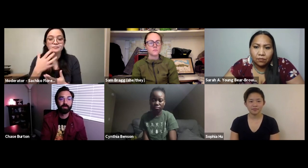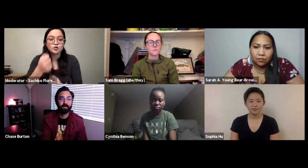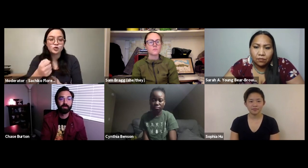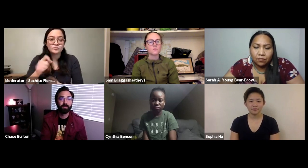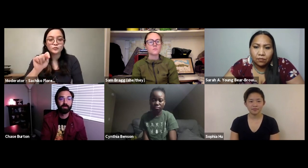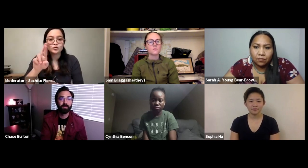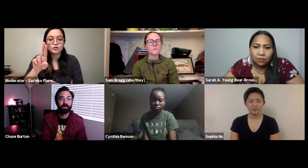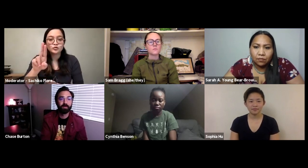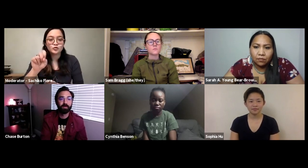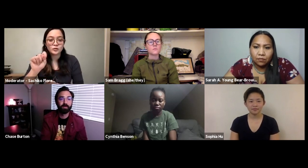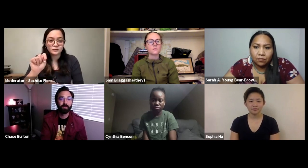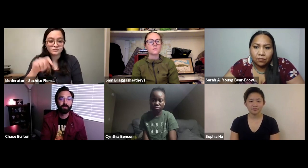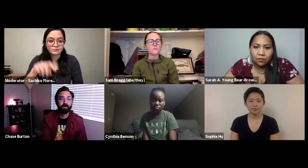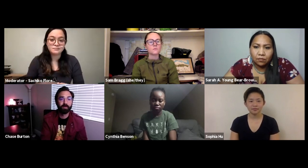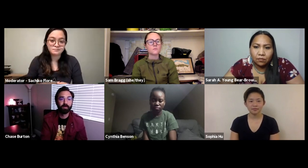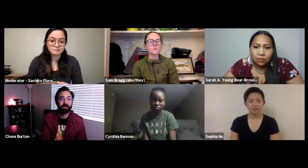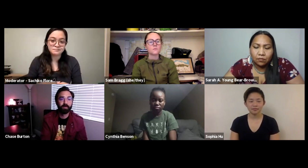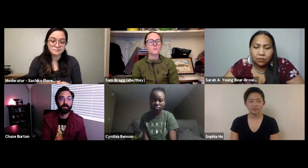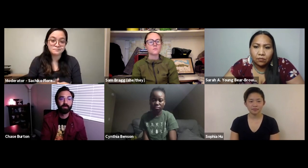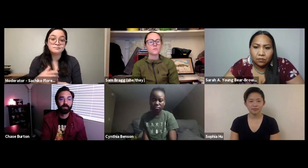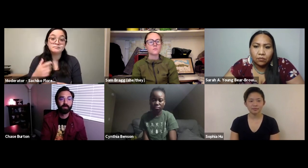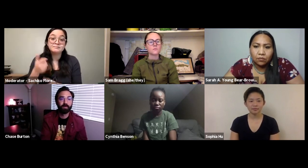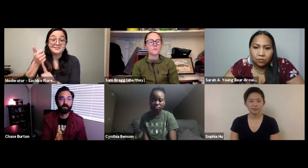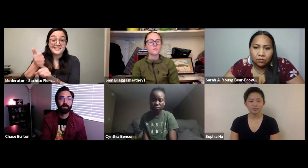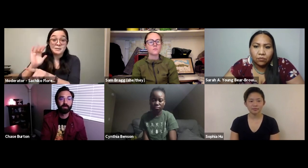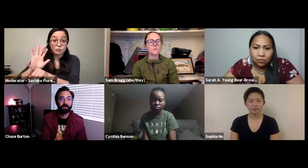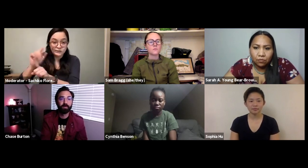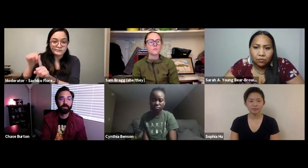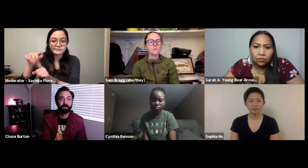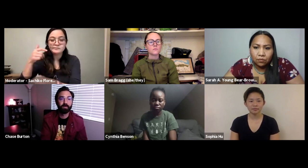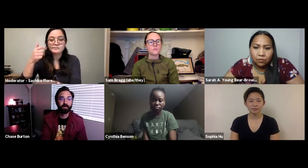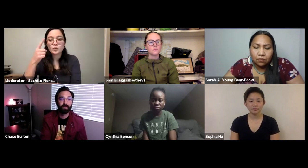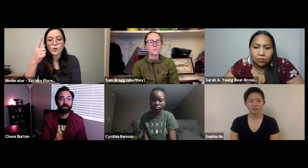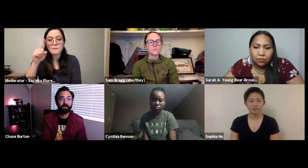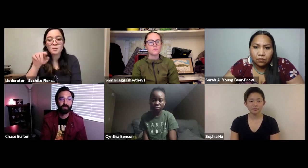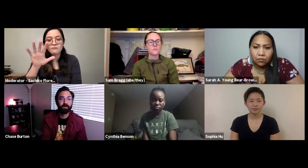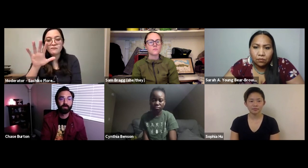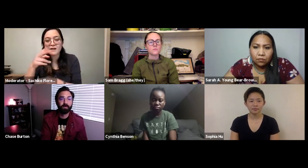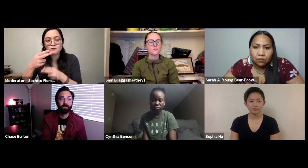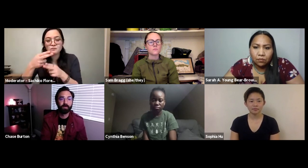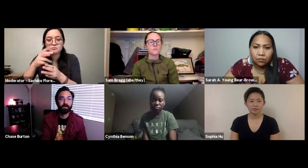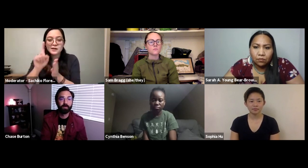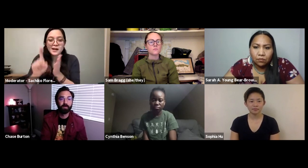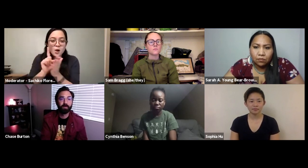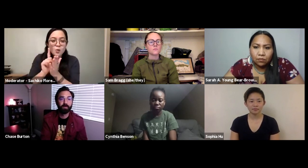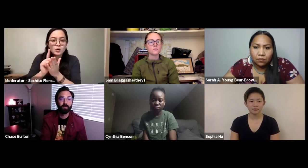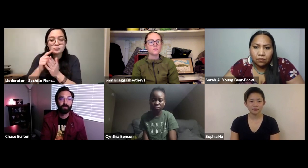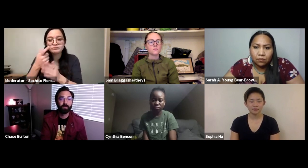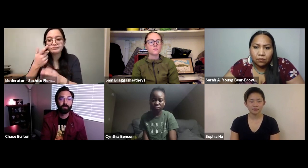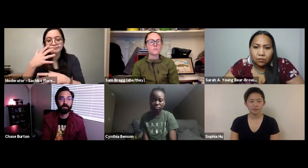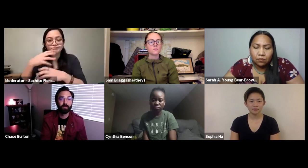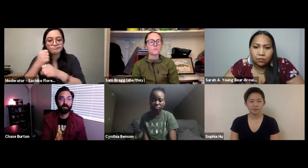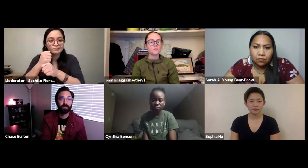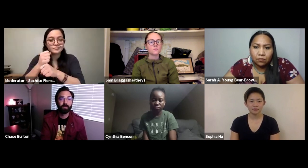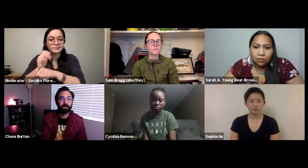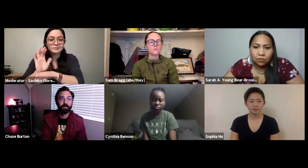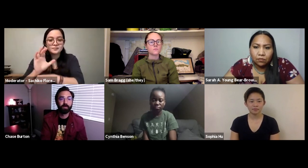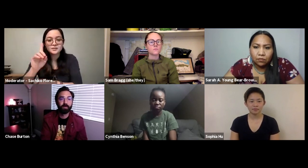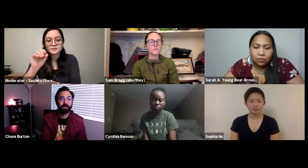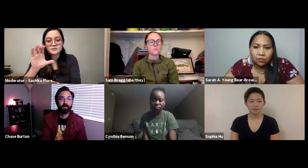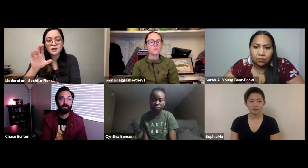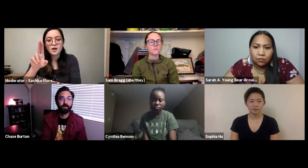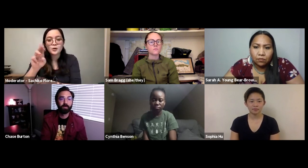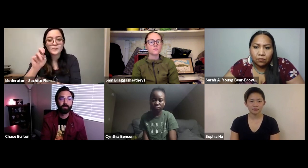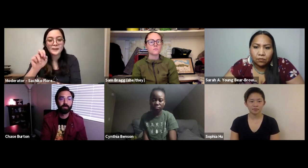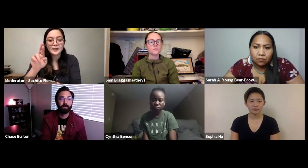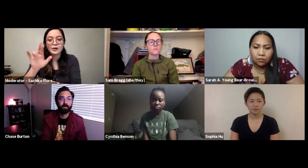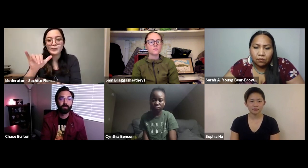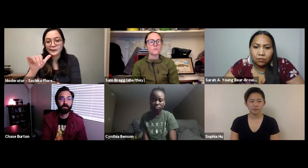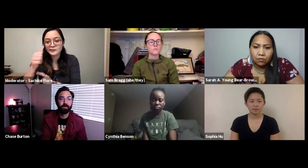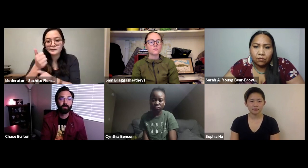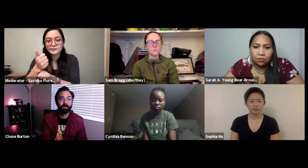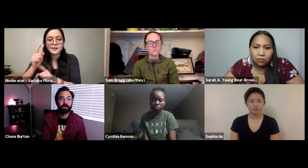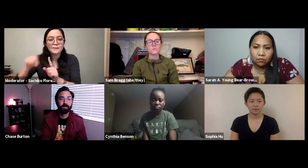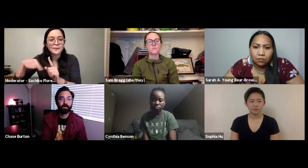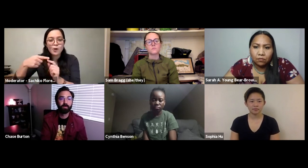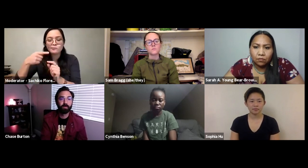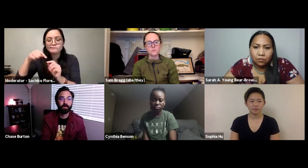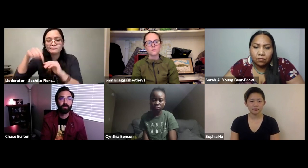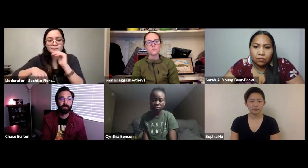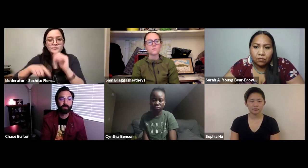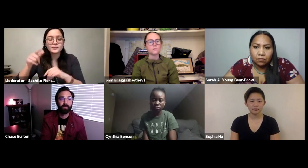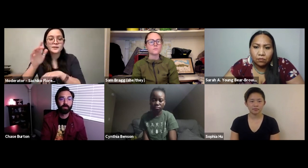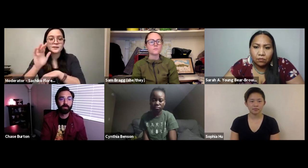"Public Trust". This movie is about one and a half hours long. It's a documentary-style